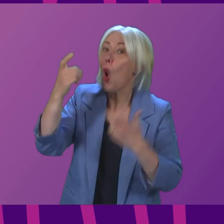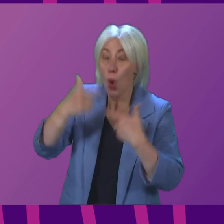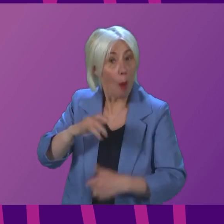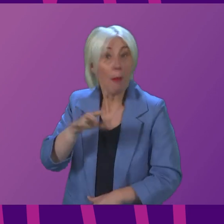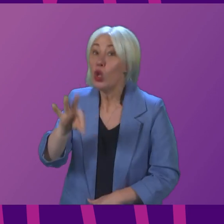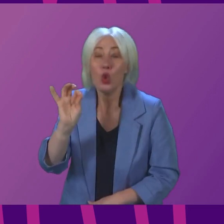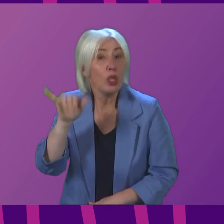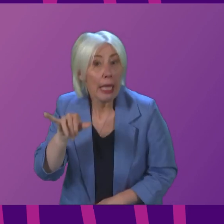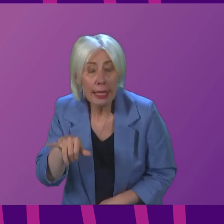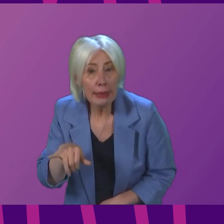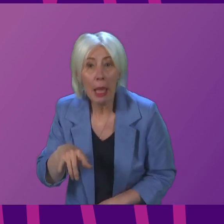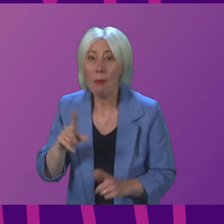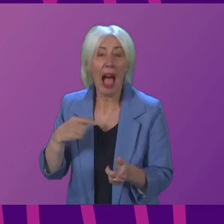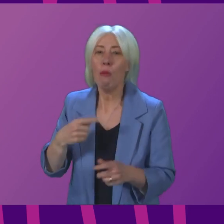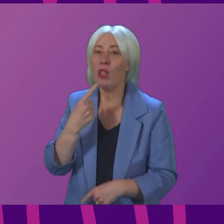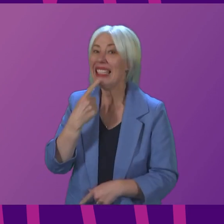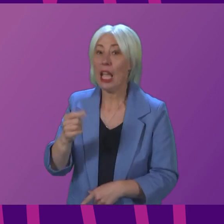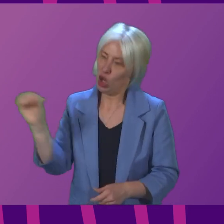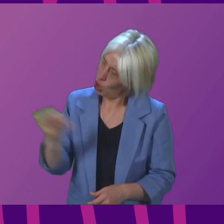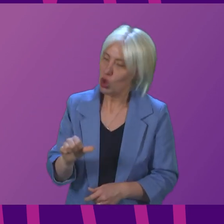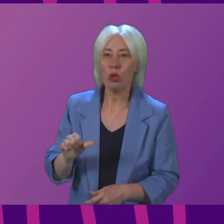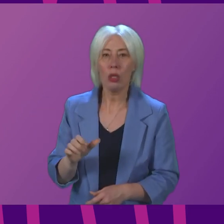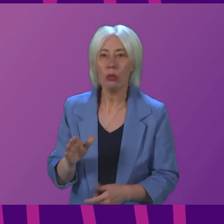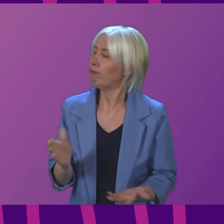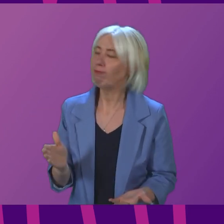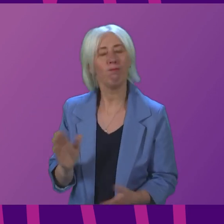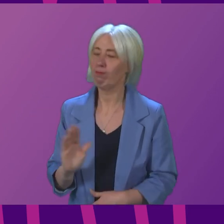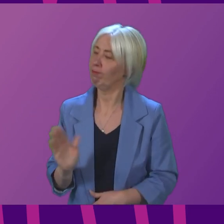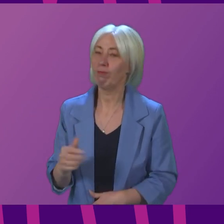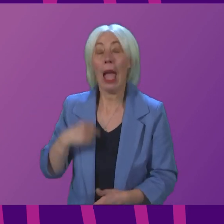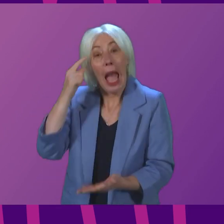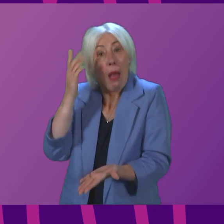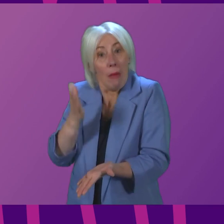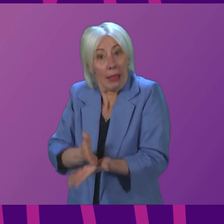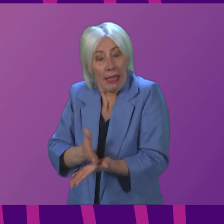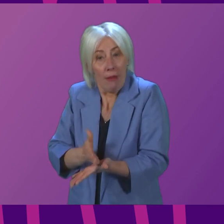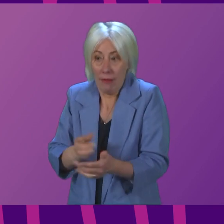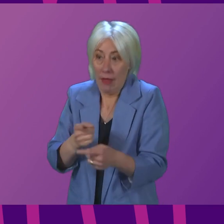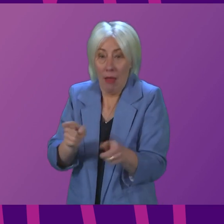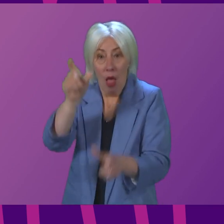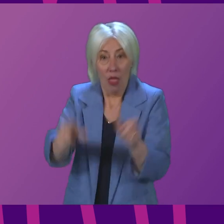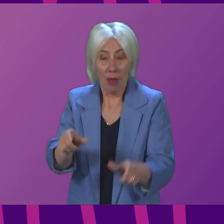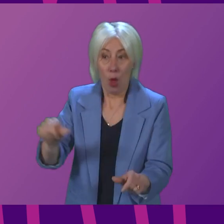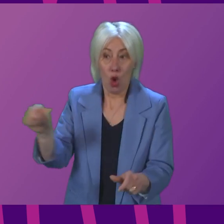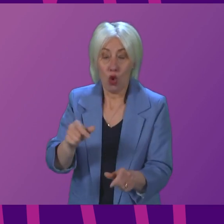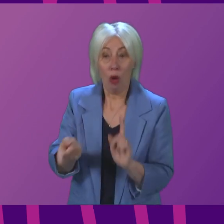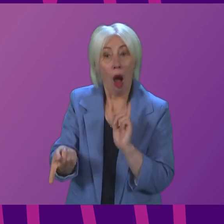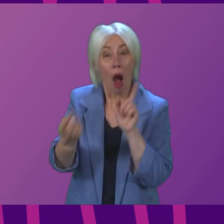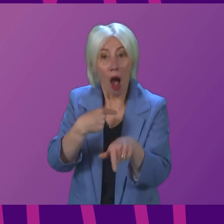It was not a suggestion that they should. I believe that people should get the answers to the questions that they have around all